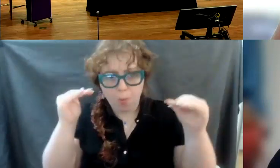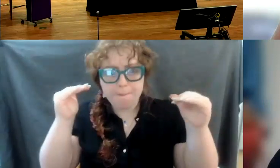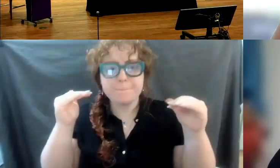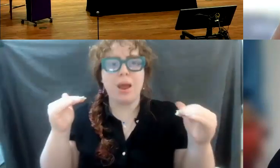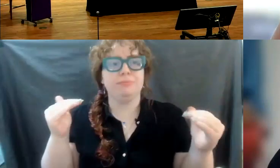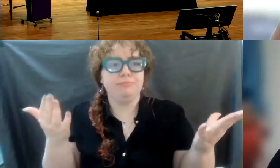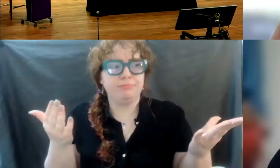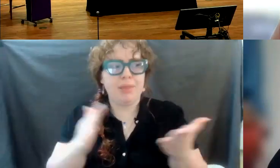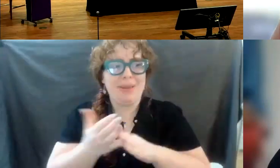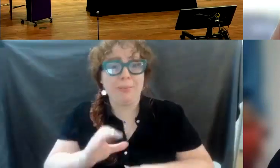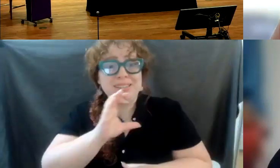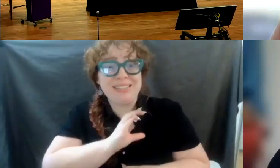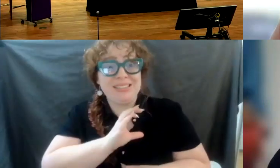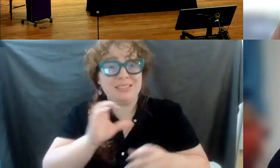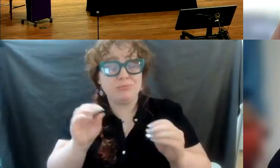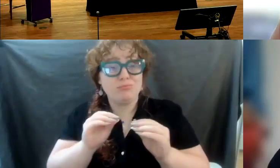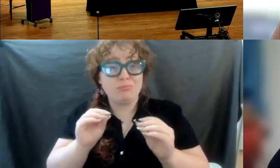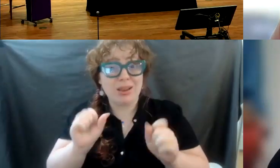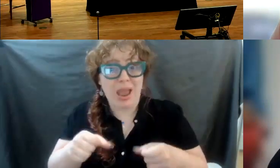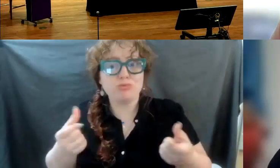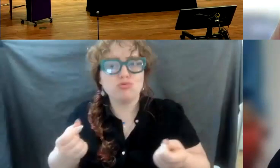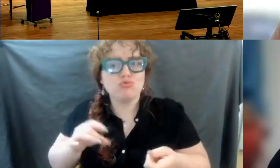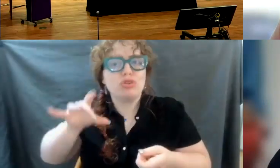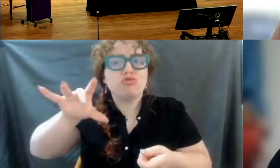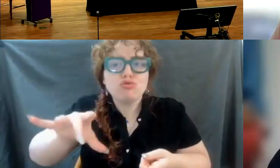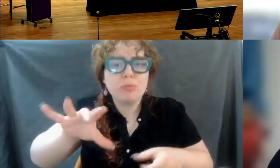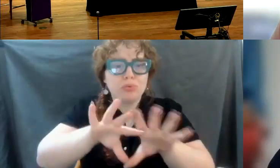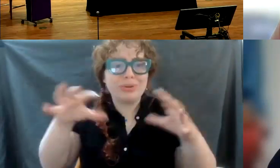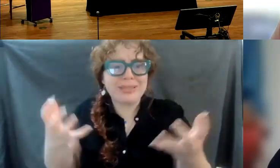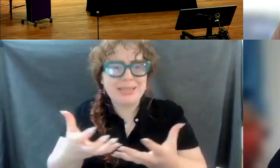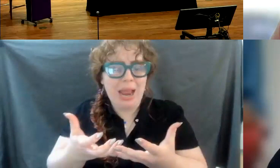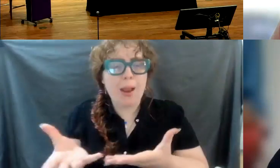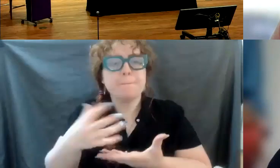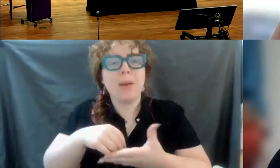they become a part of that public safety component. We look at recidivism that is very high.